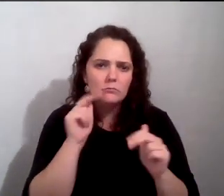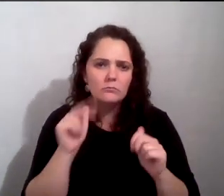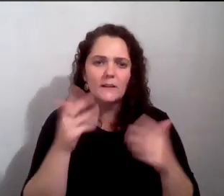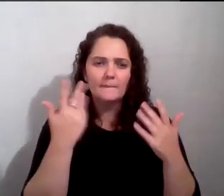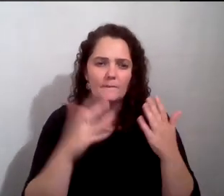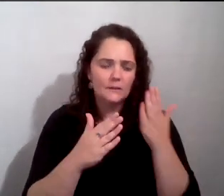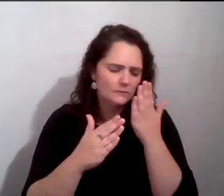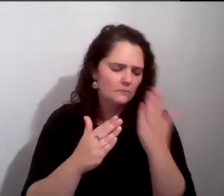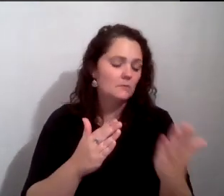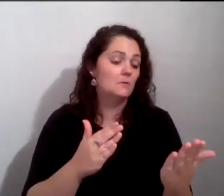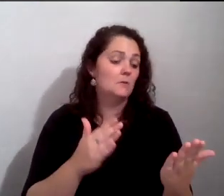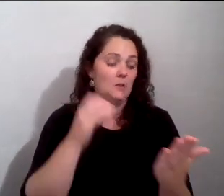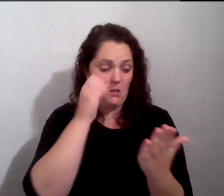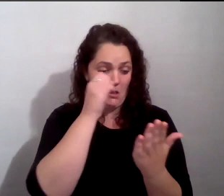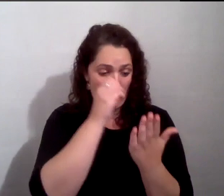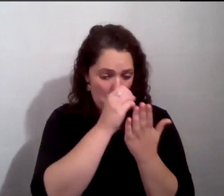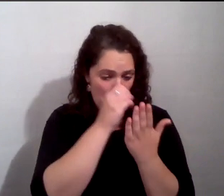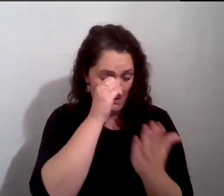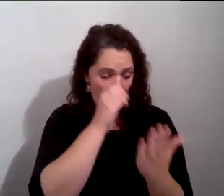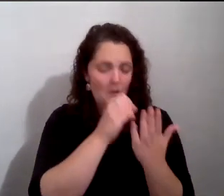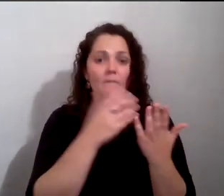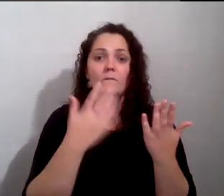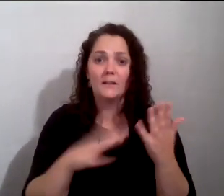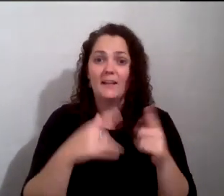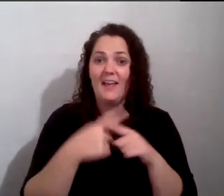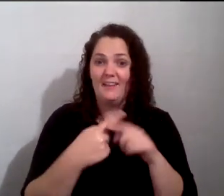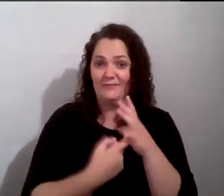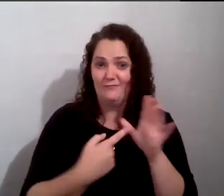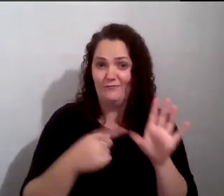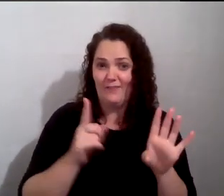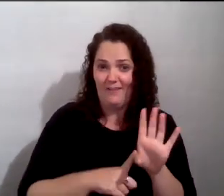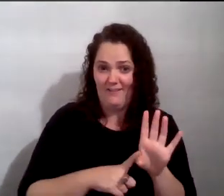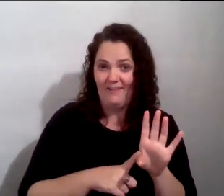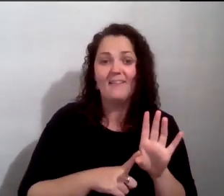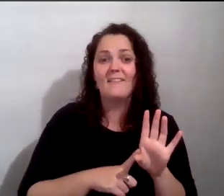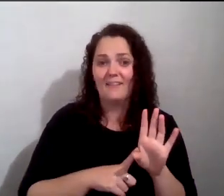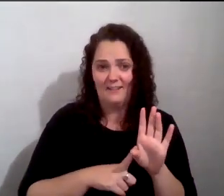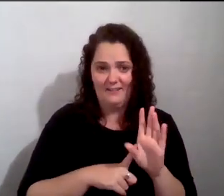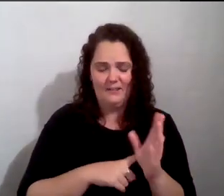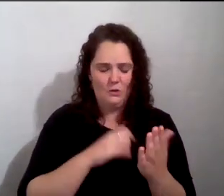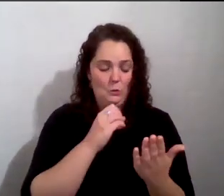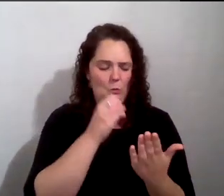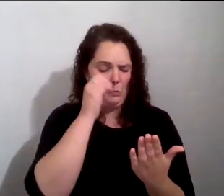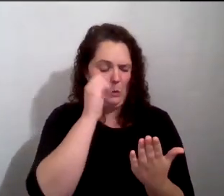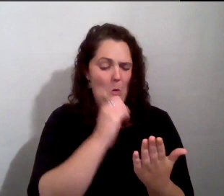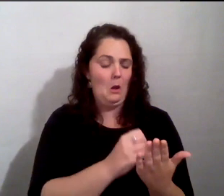Michaela is going to pop a link to that in within the chat – and have revealed you know sketches for a different work